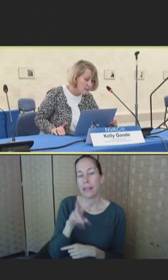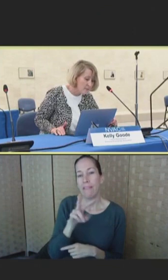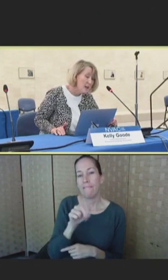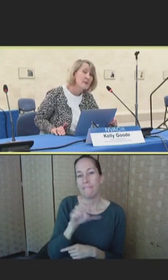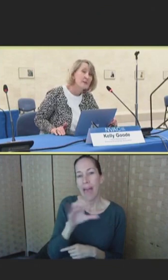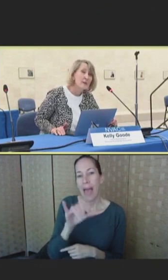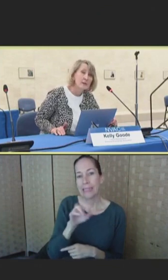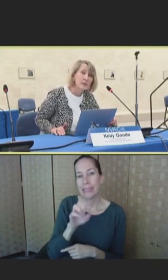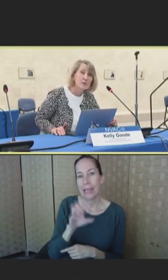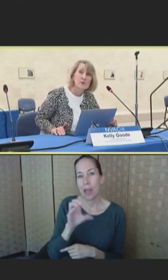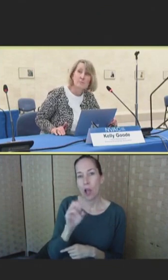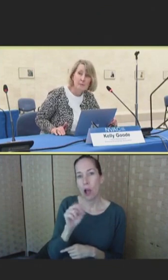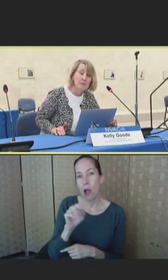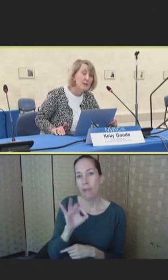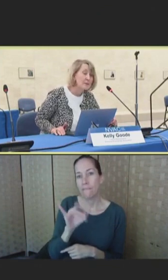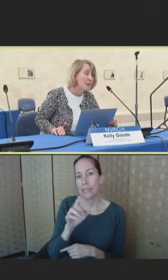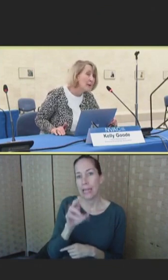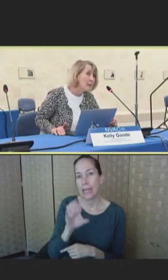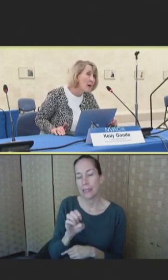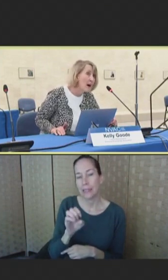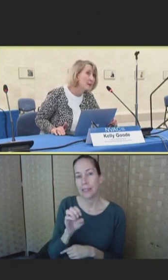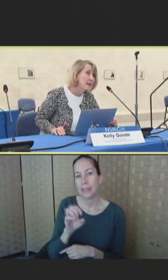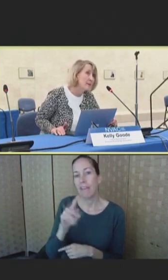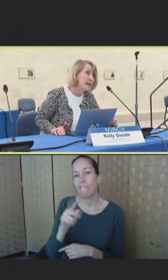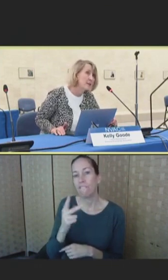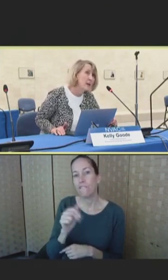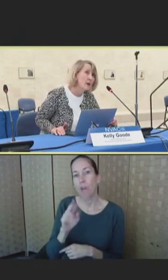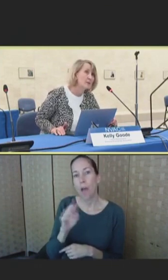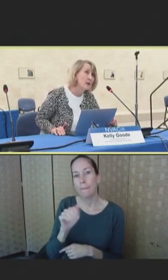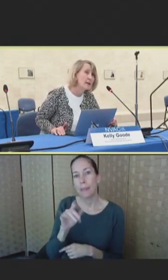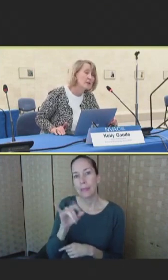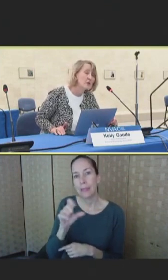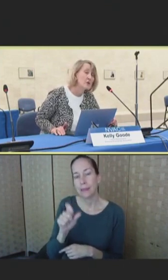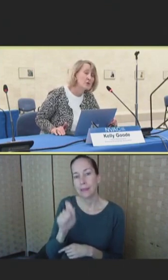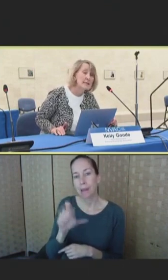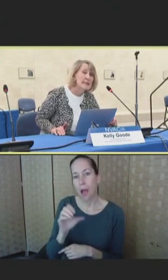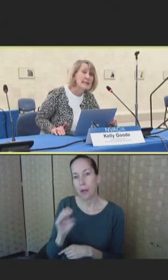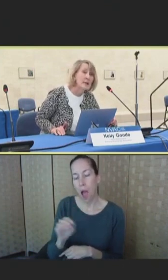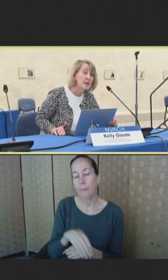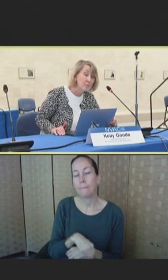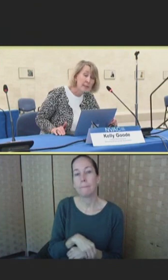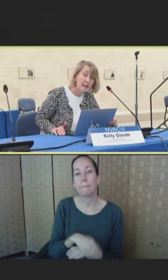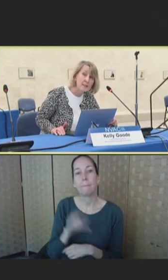The other issue is people talked about monkeypox, APHA also has a new CE on demand